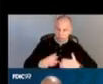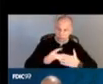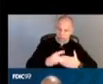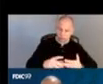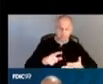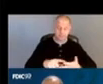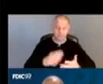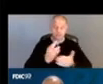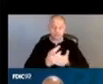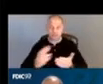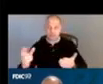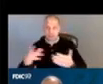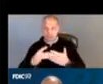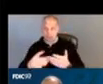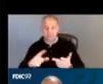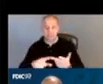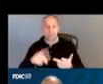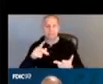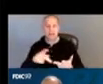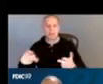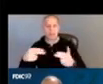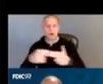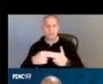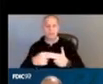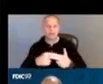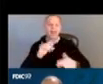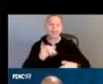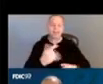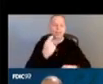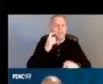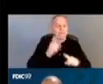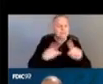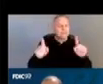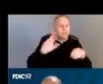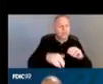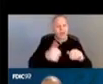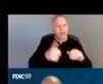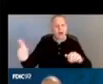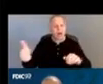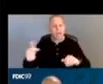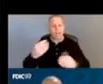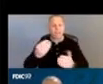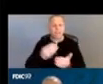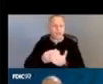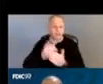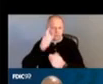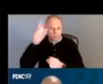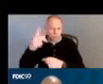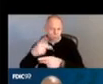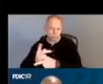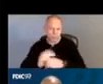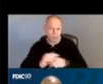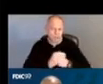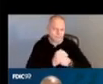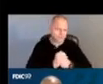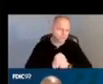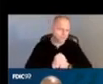guide. It is different from the other Money Smart products. The materials are free of